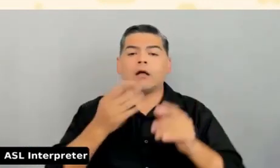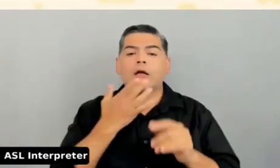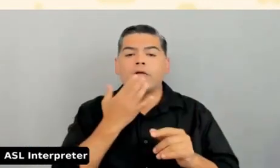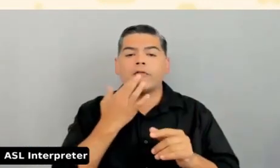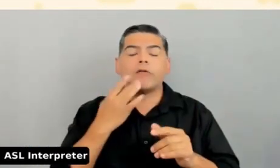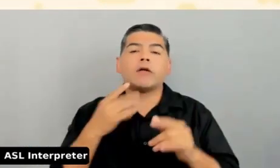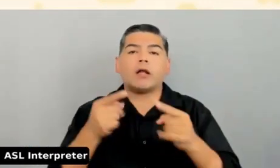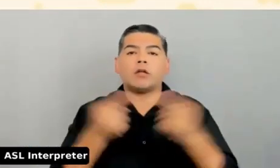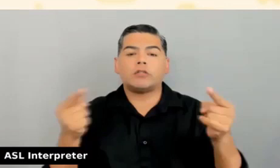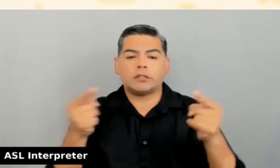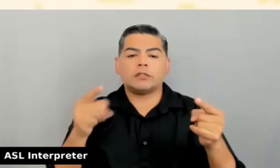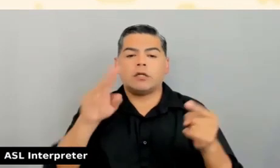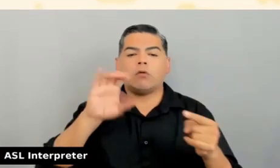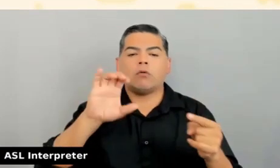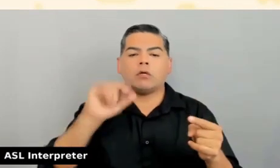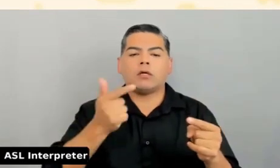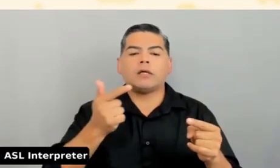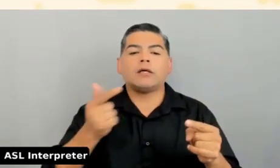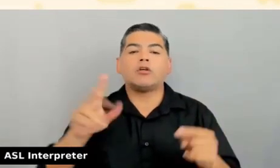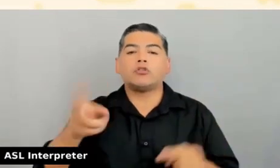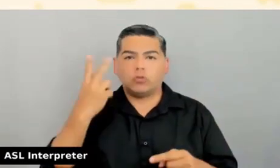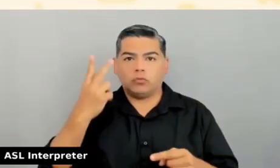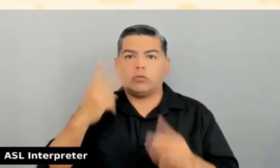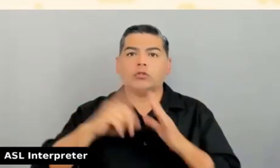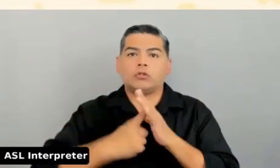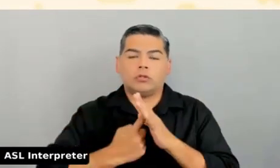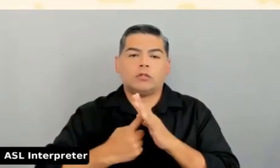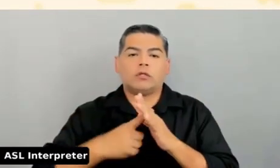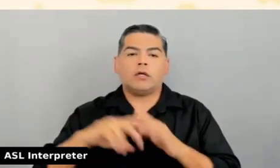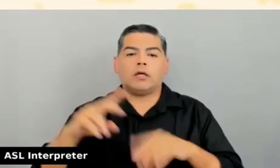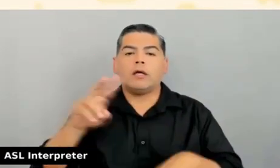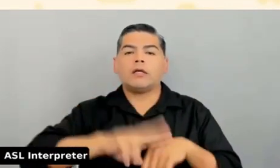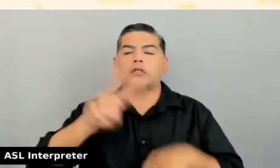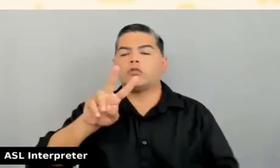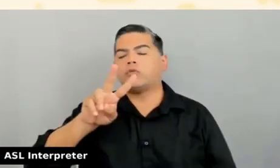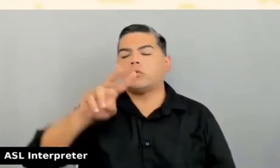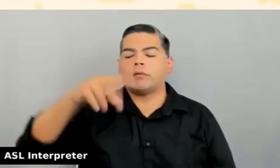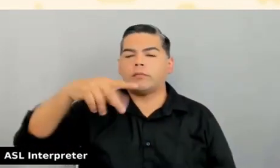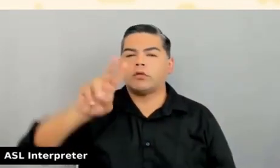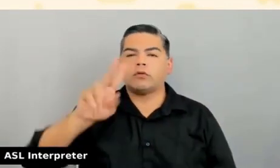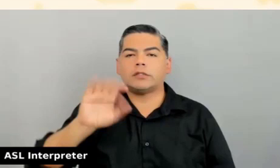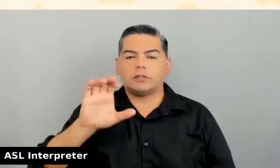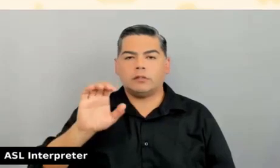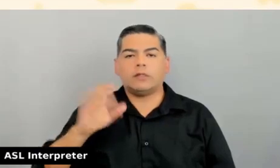in WCAG 2, coming up at the top of the hour at 2pm UTC. And while you are waiting, please do not forget